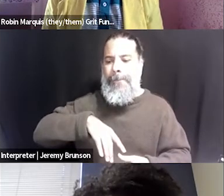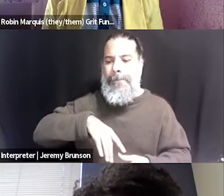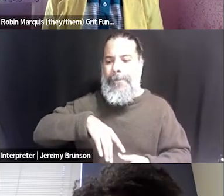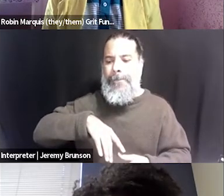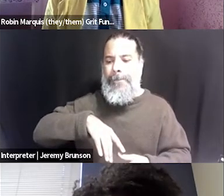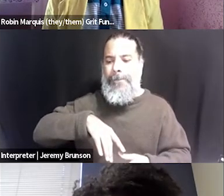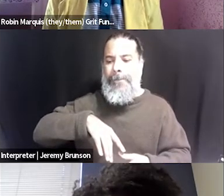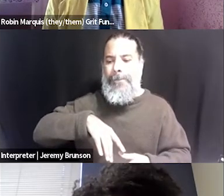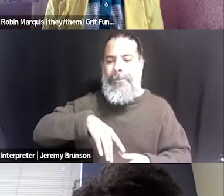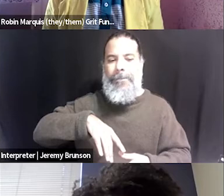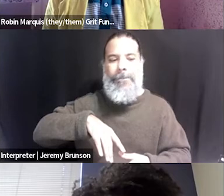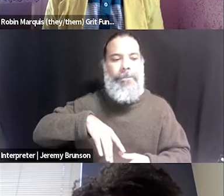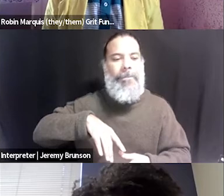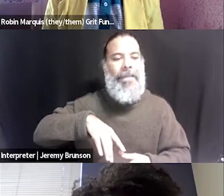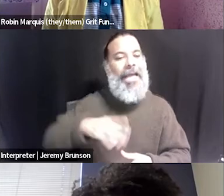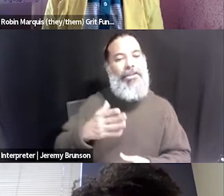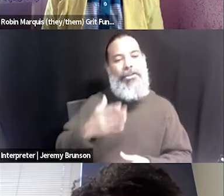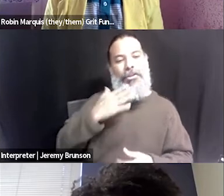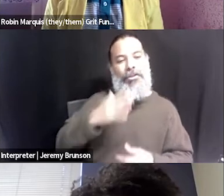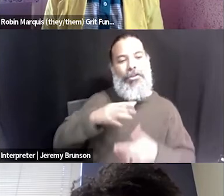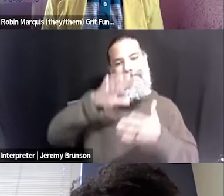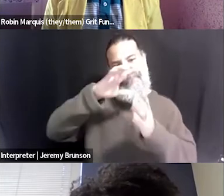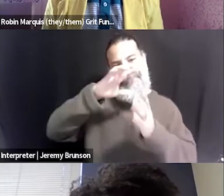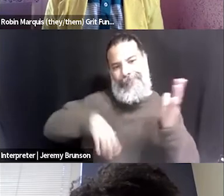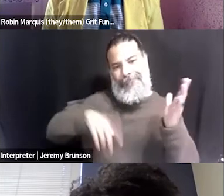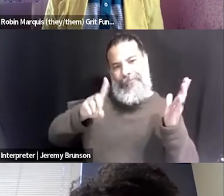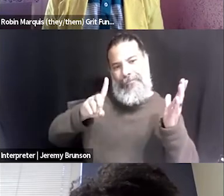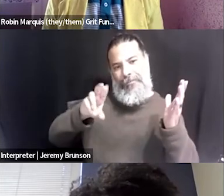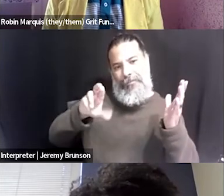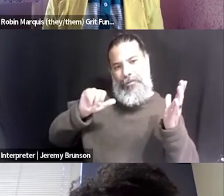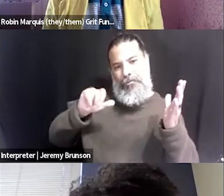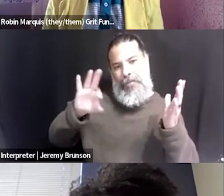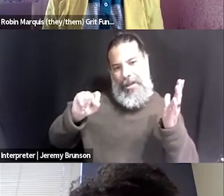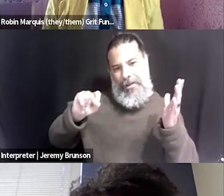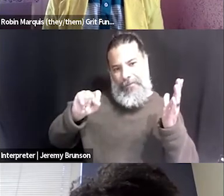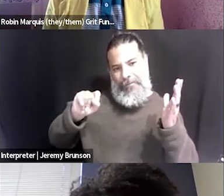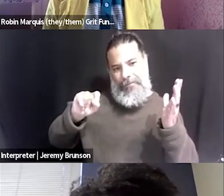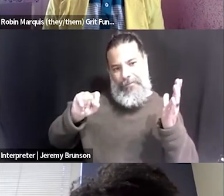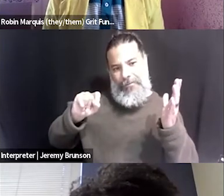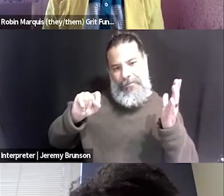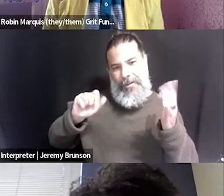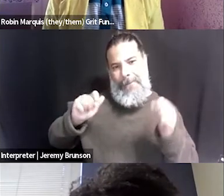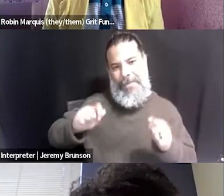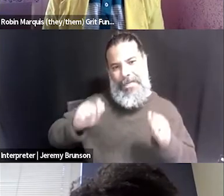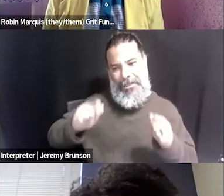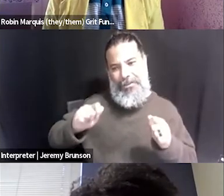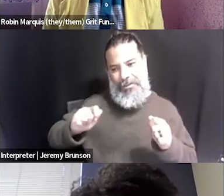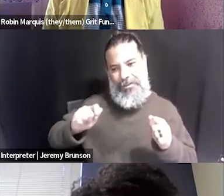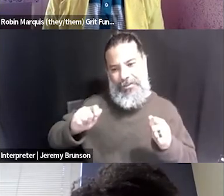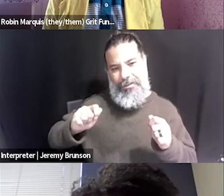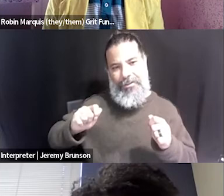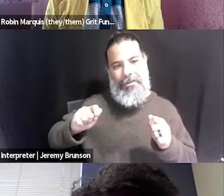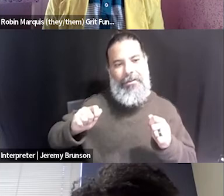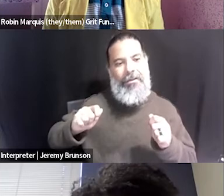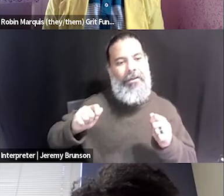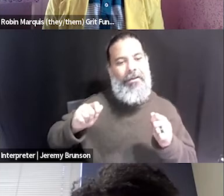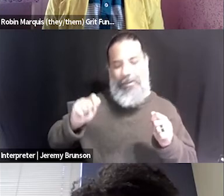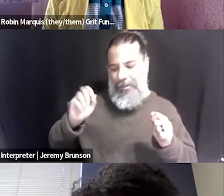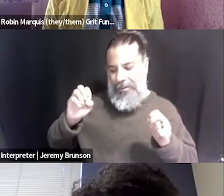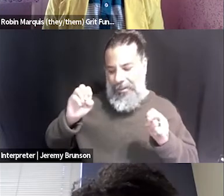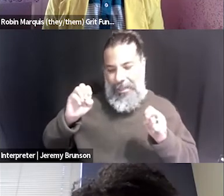It's good to just kinda create a draft that is like potentially your educational press